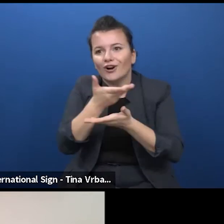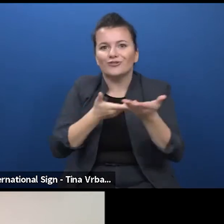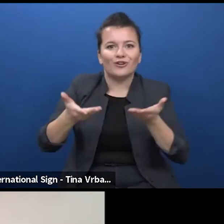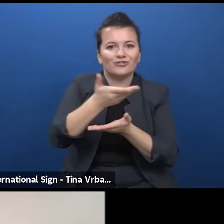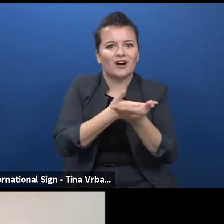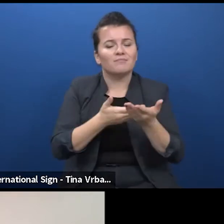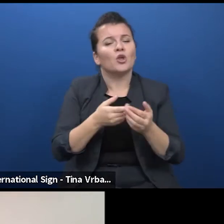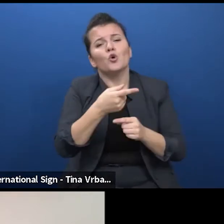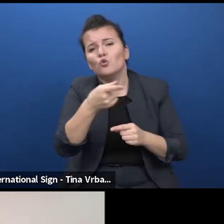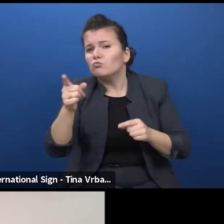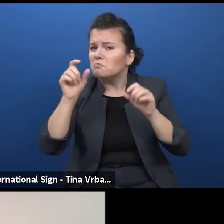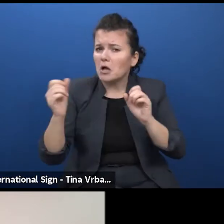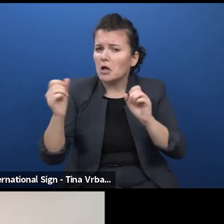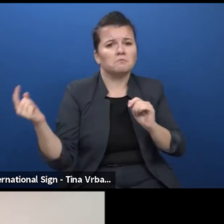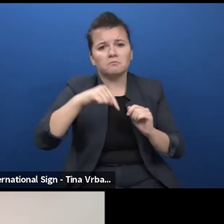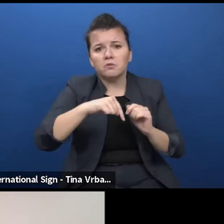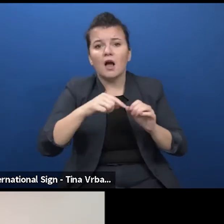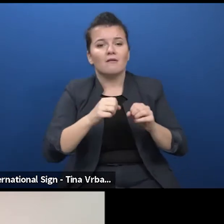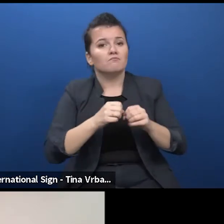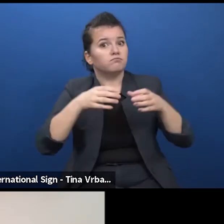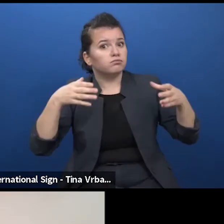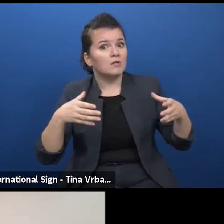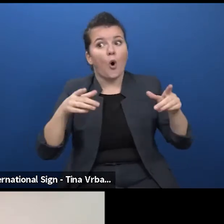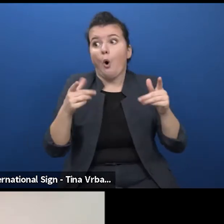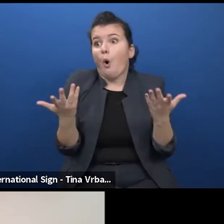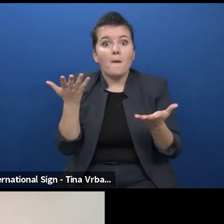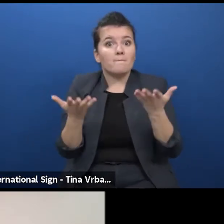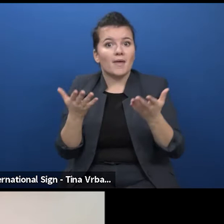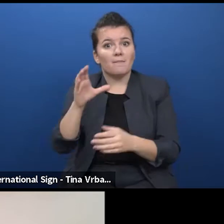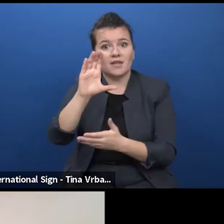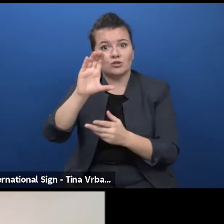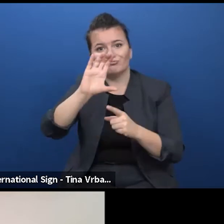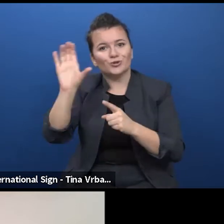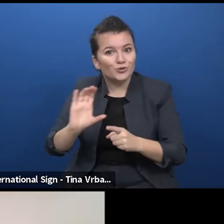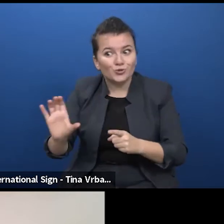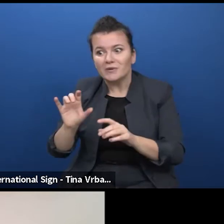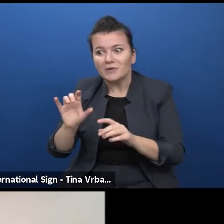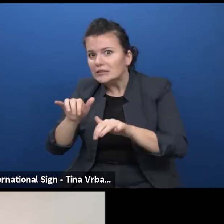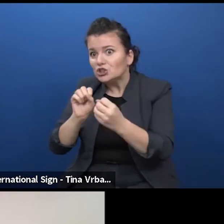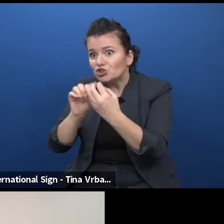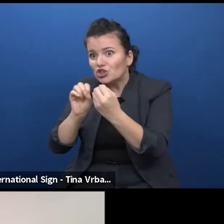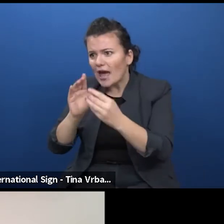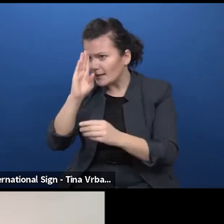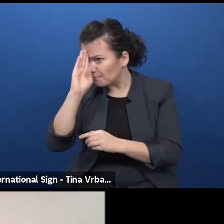attendees, using the zoom chat, the text chat on the Forum Platform or even the list of contacts